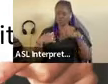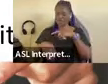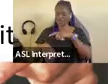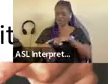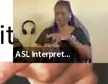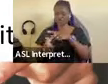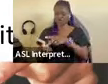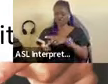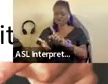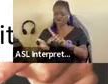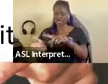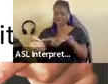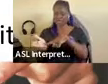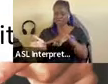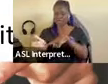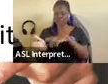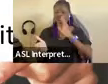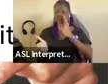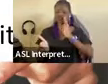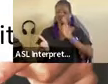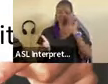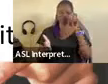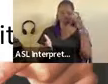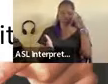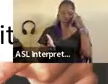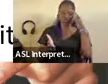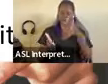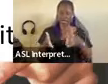federal government will allow us to transfer unspent money to next year.